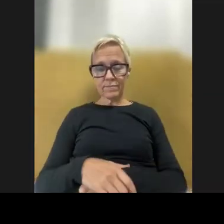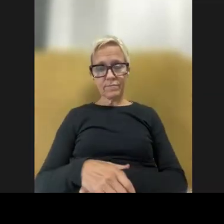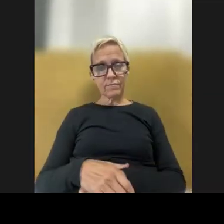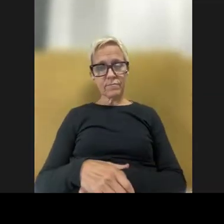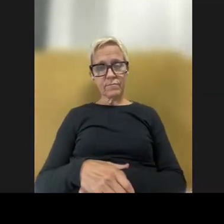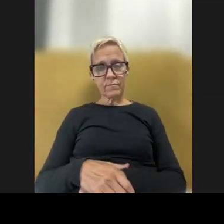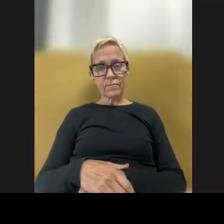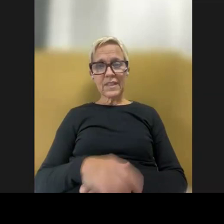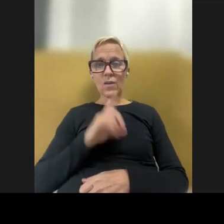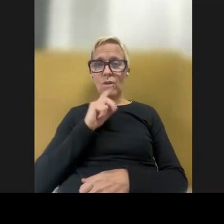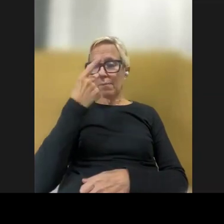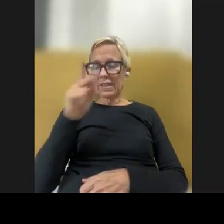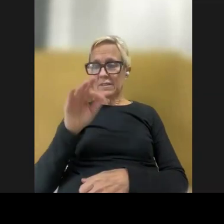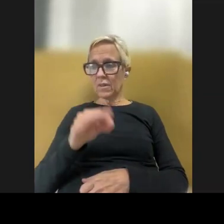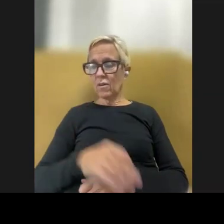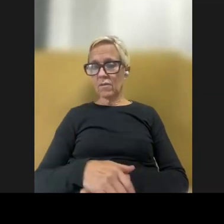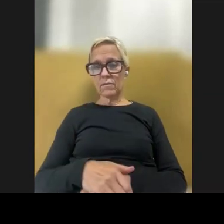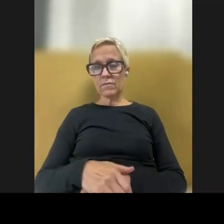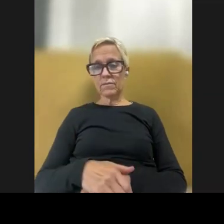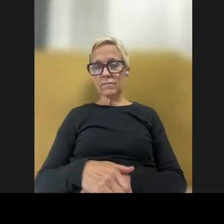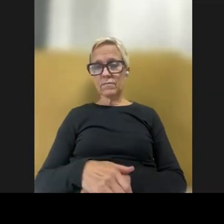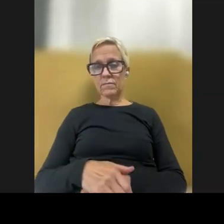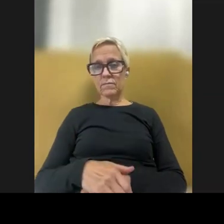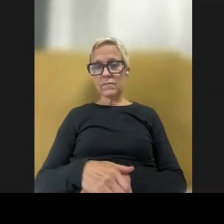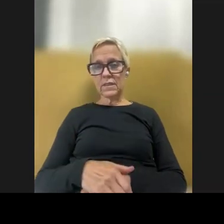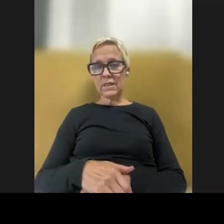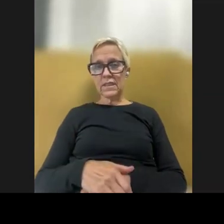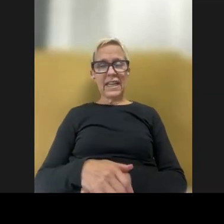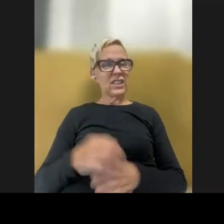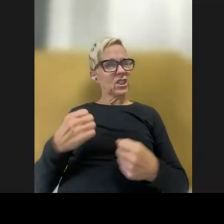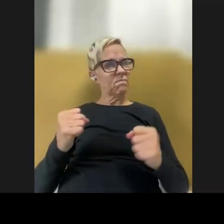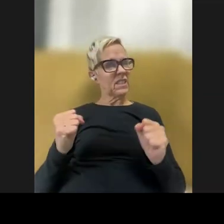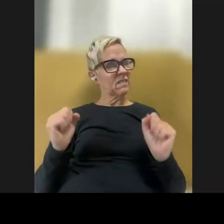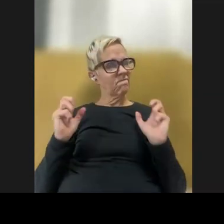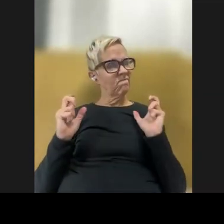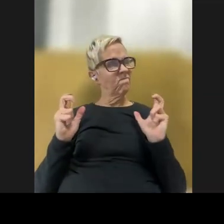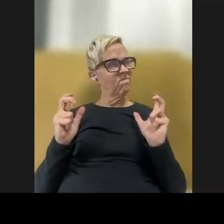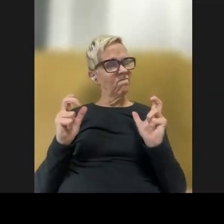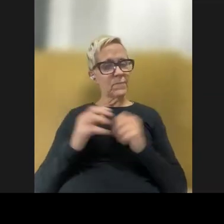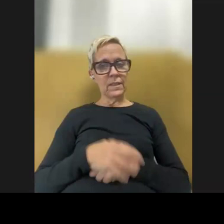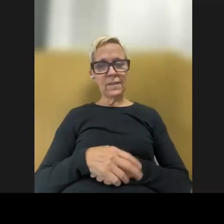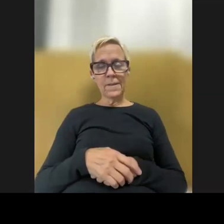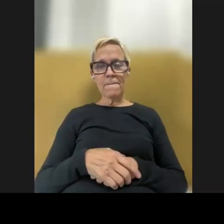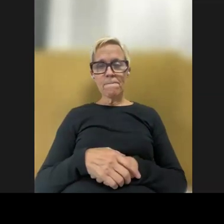Okay. Yeah.